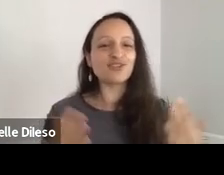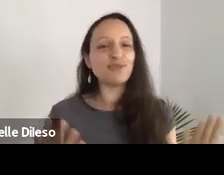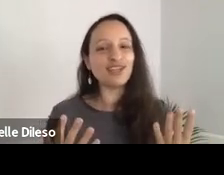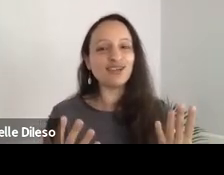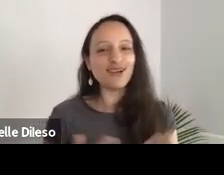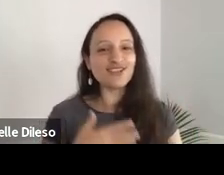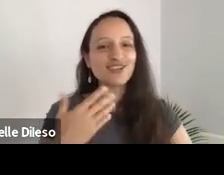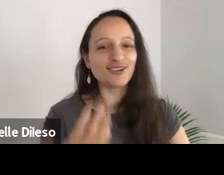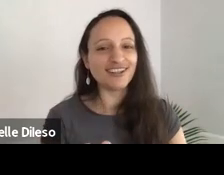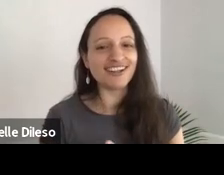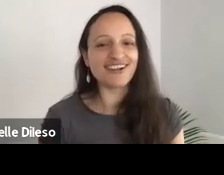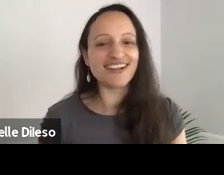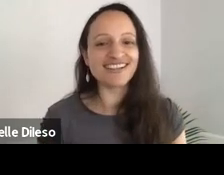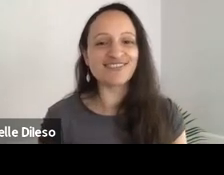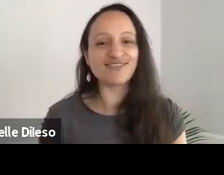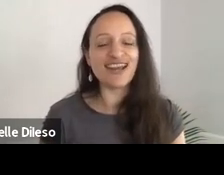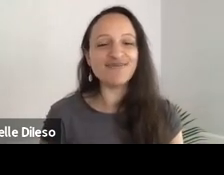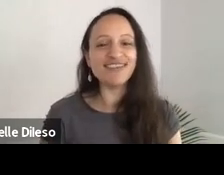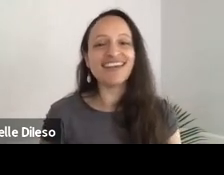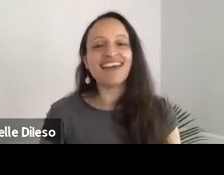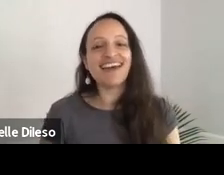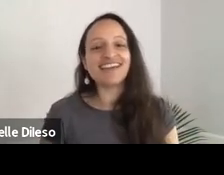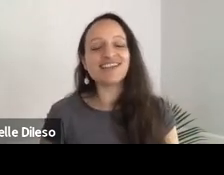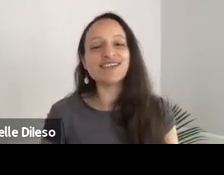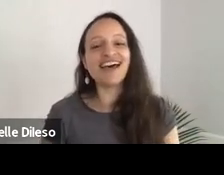So speaking of which, we're going to look at our next frame.